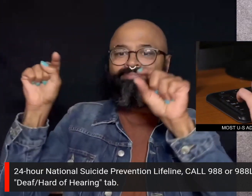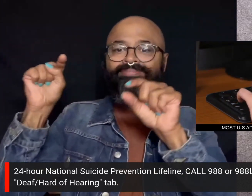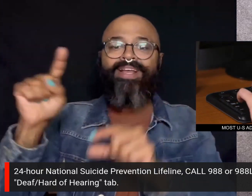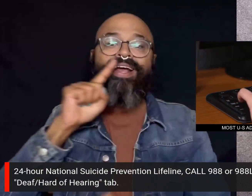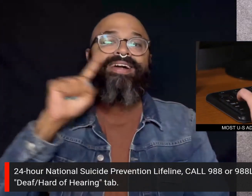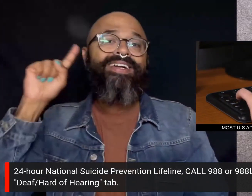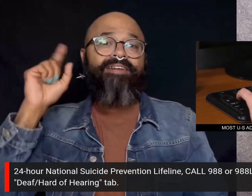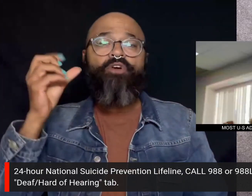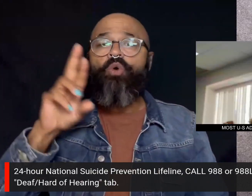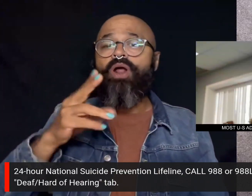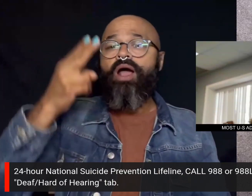heart of hearing tab.